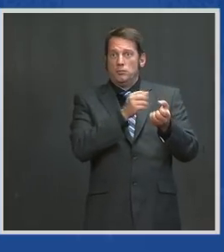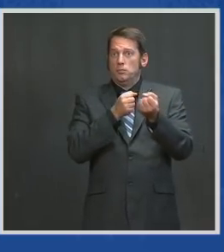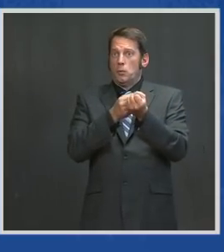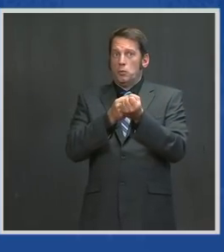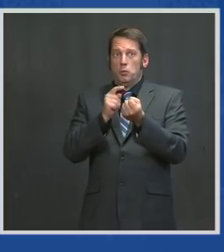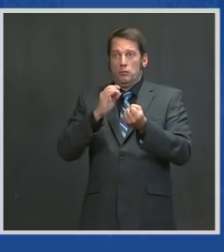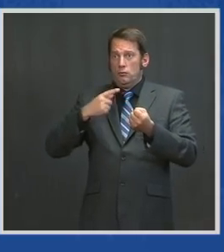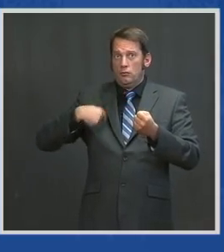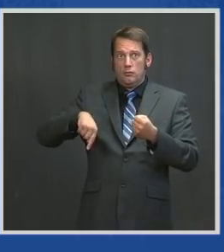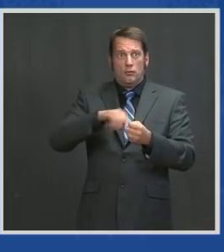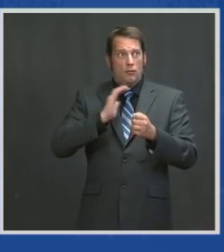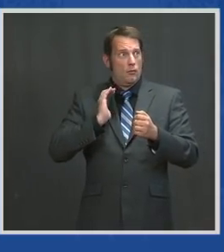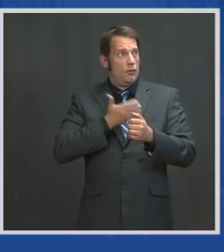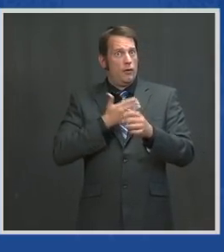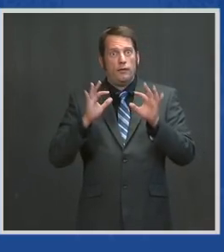let's give her another round of applause.